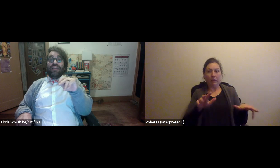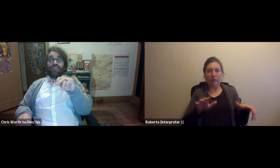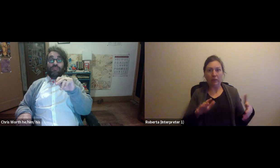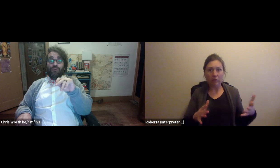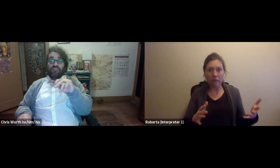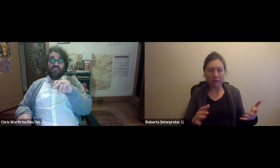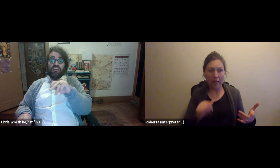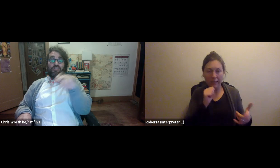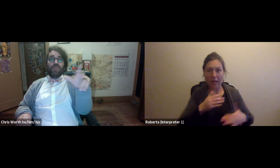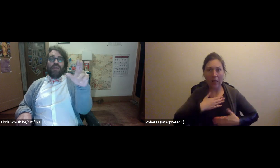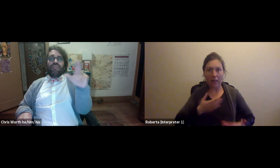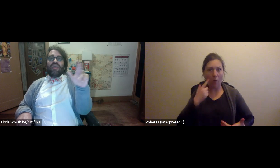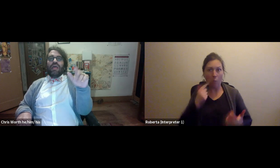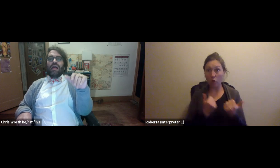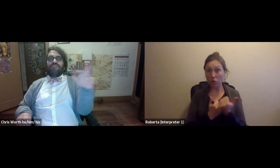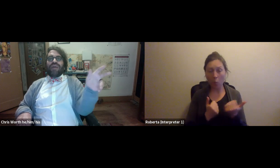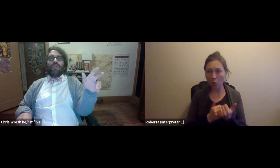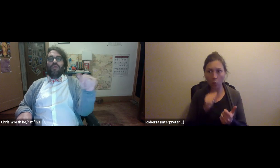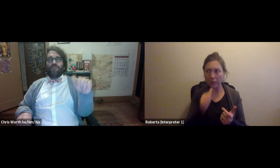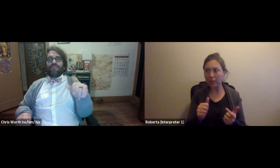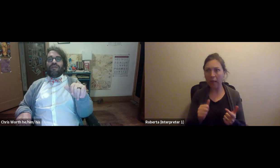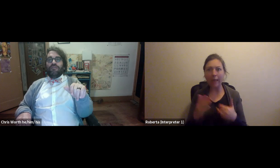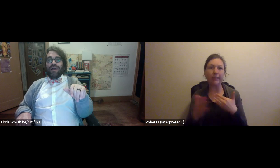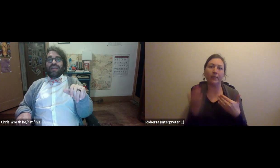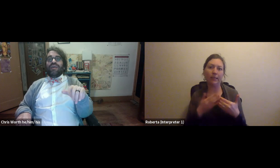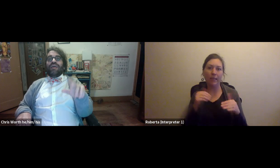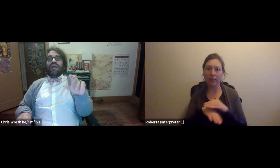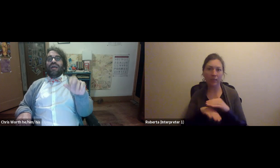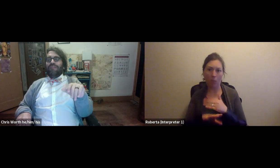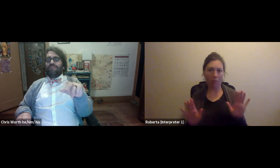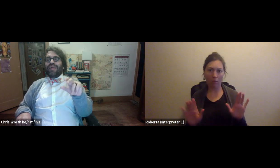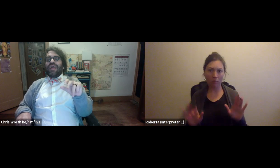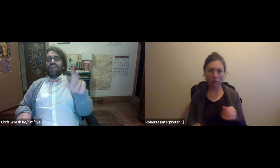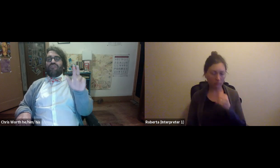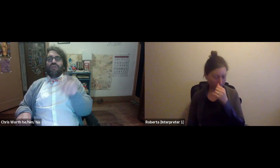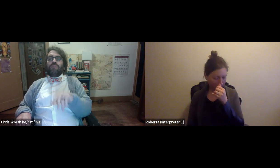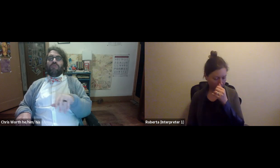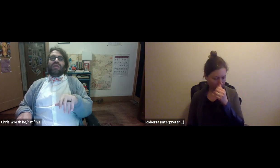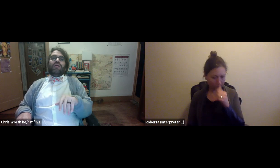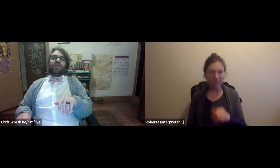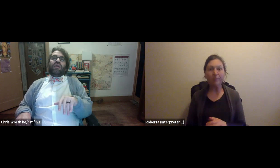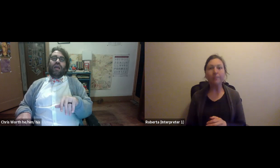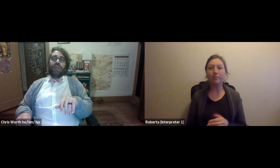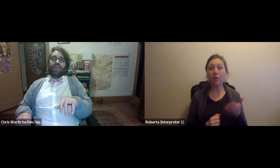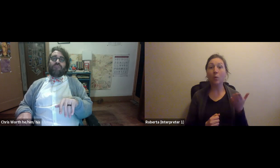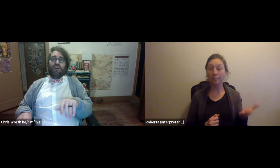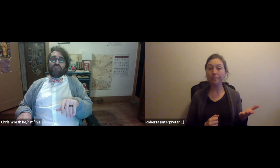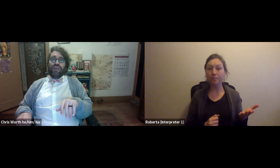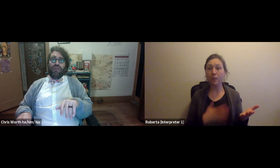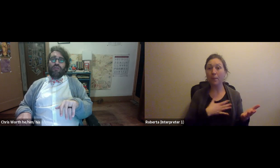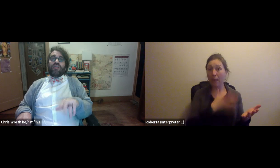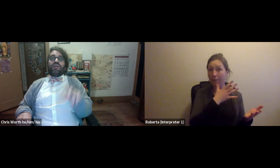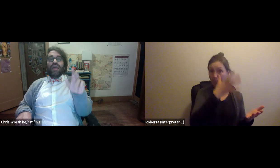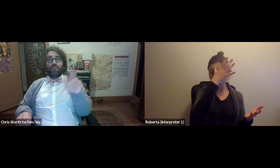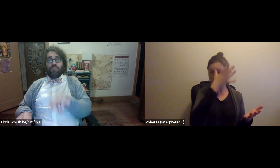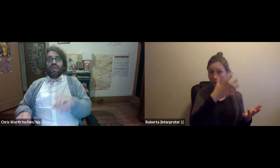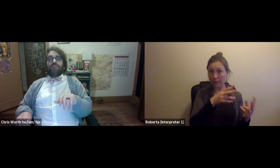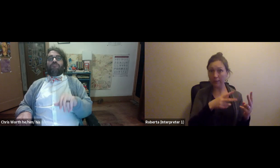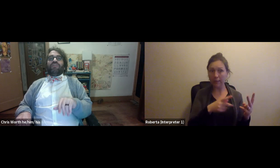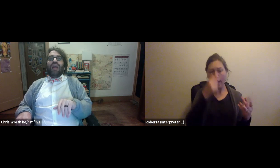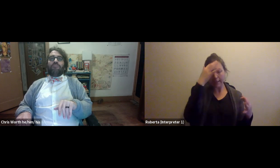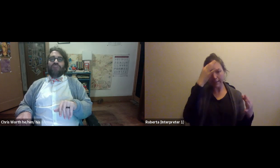support to be readily available, right. So they put me in foster care and put me up for adoption.